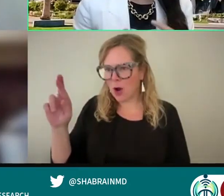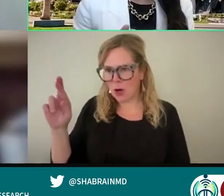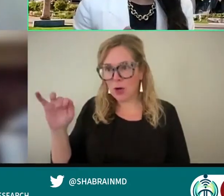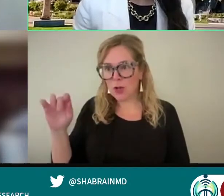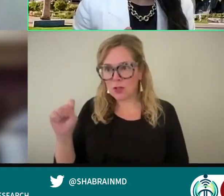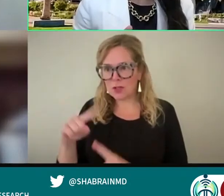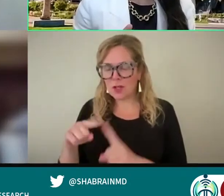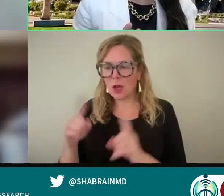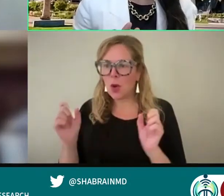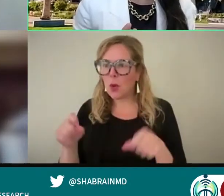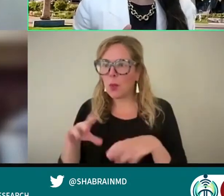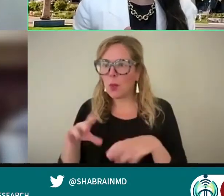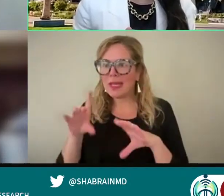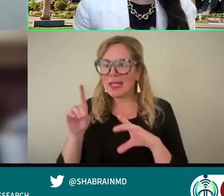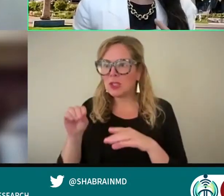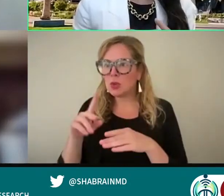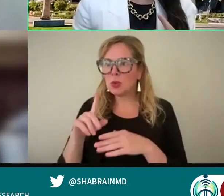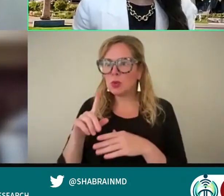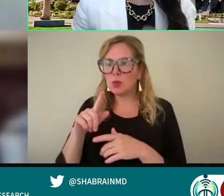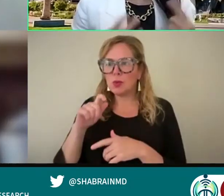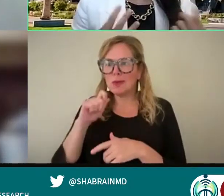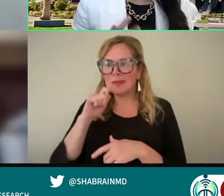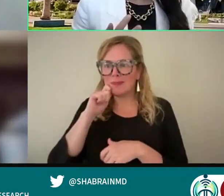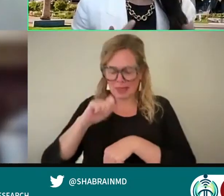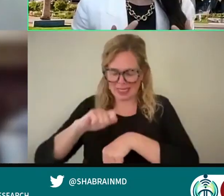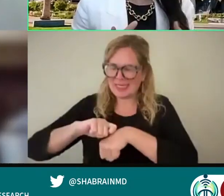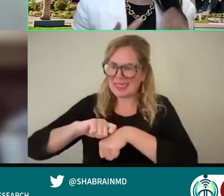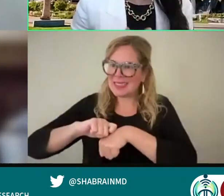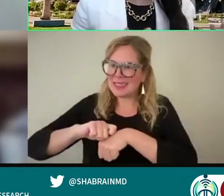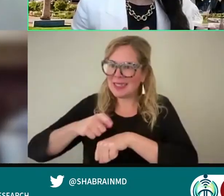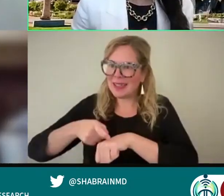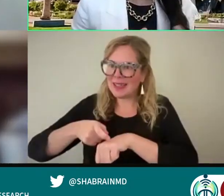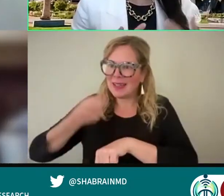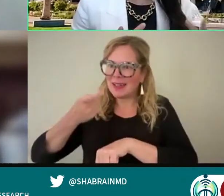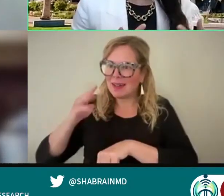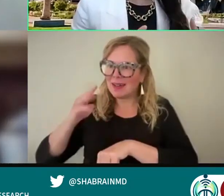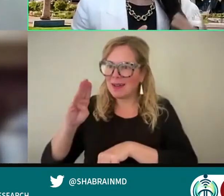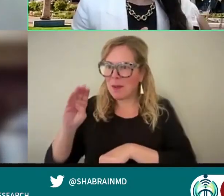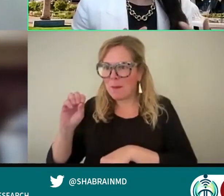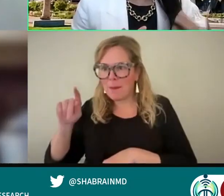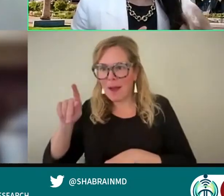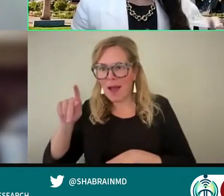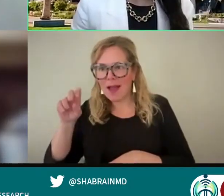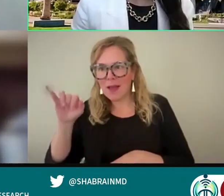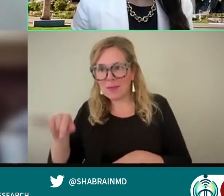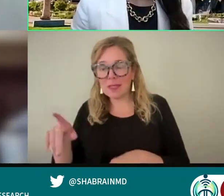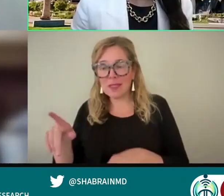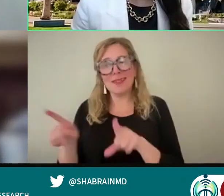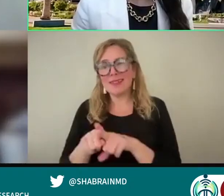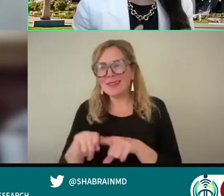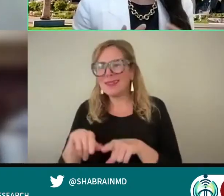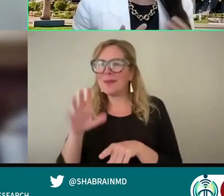skin biopsies, along with the some of the older methods of imaging with MRI and PET scans and